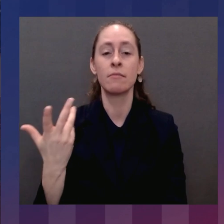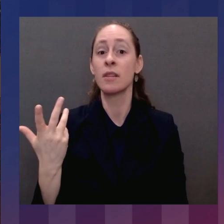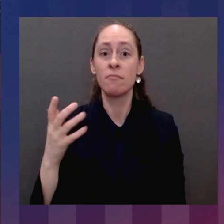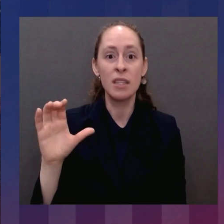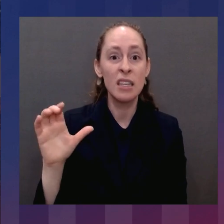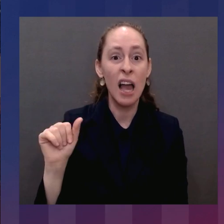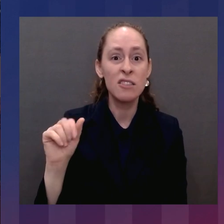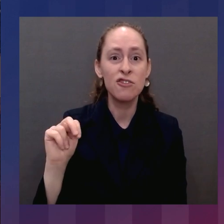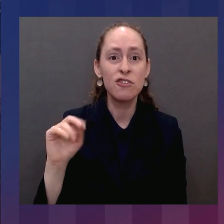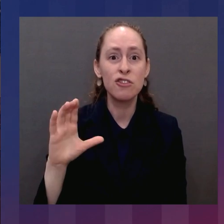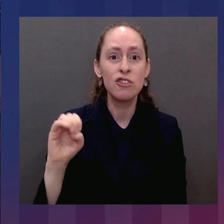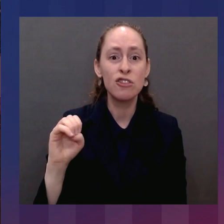I know.